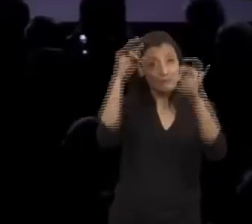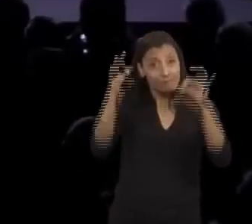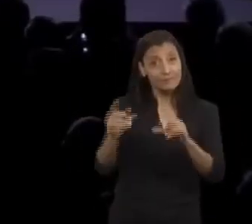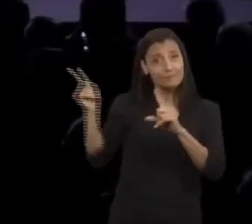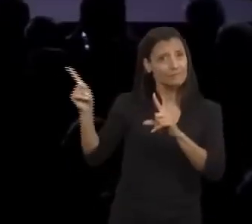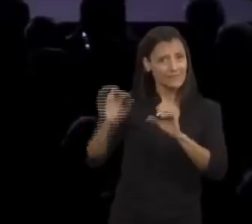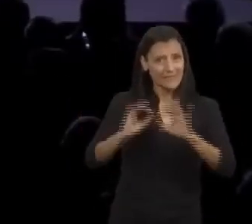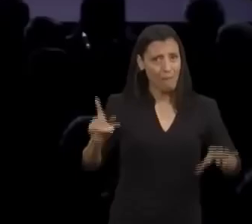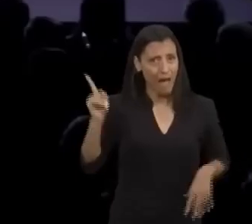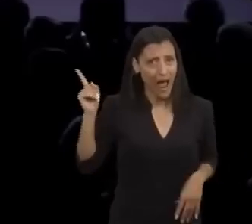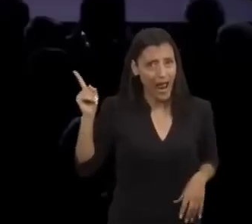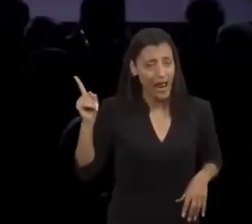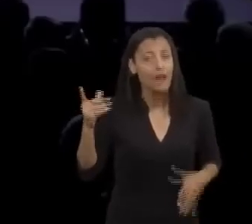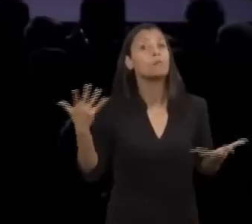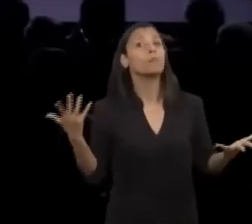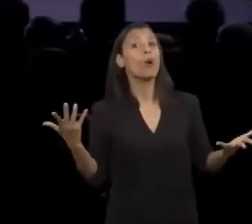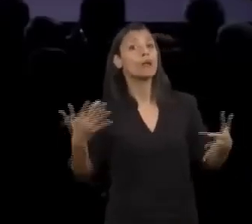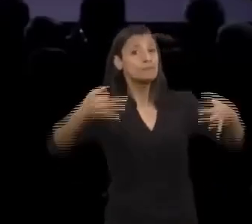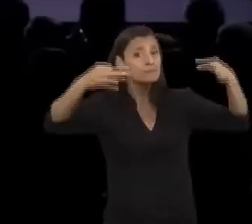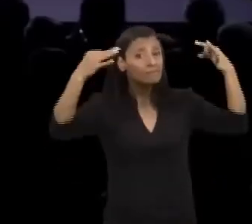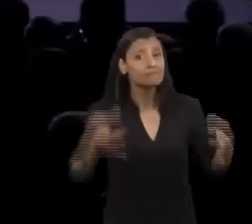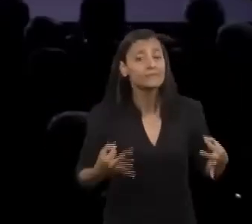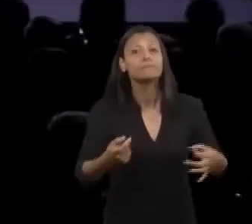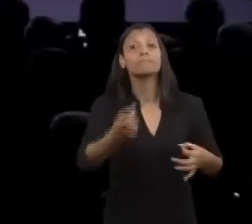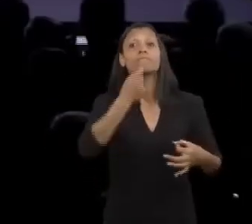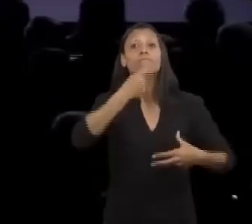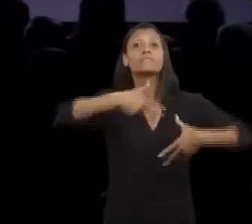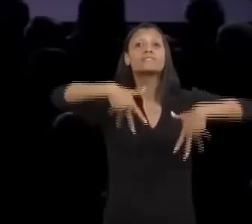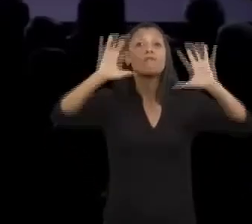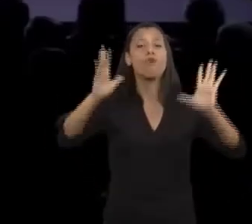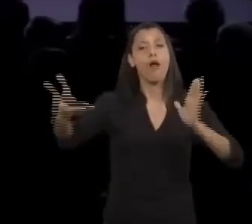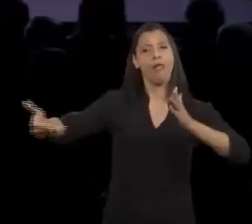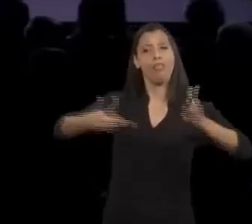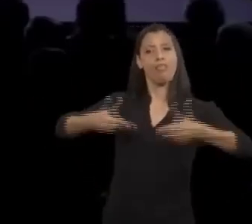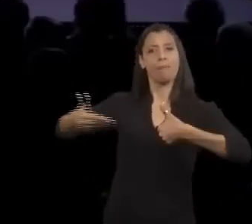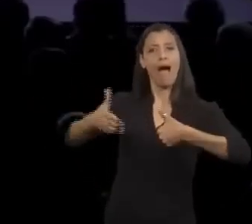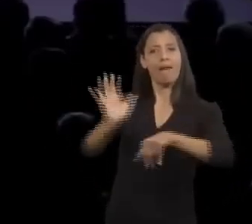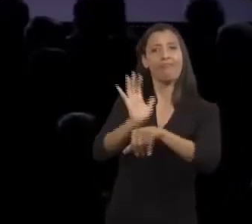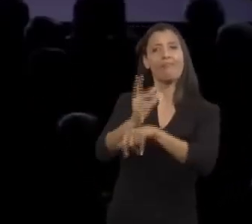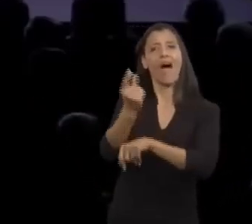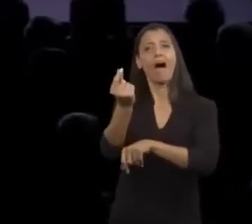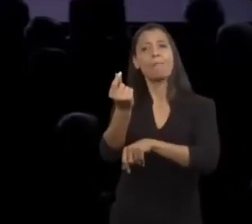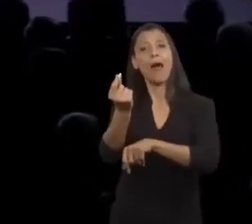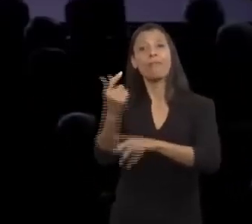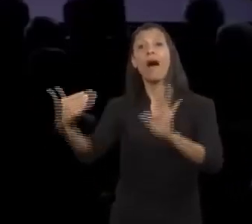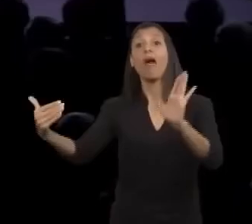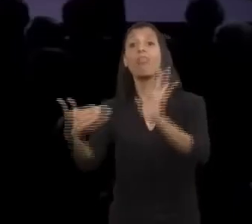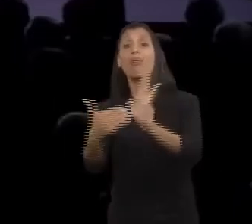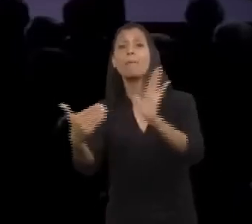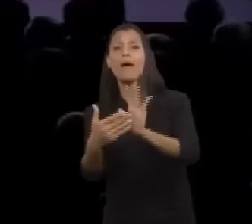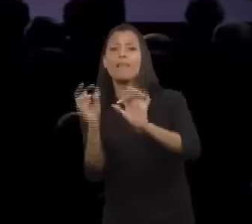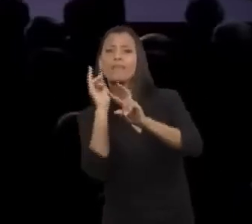In reality, if the demand for money is a mirror demand